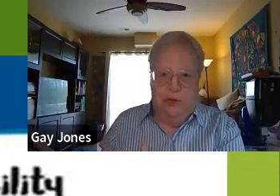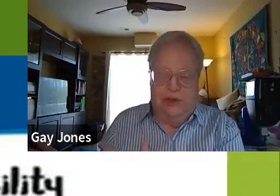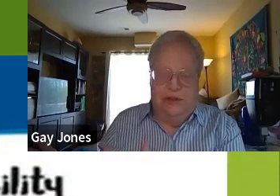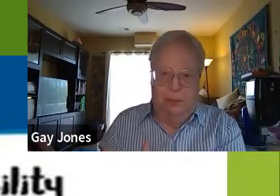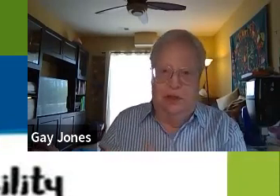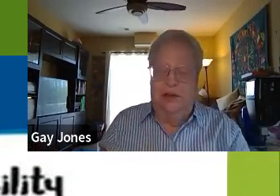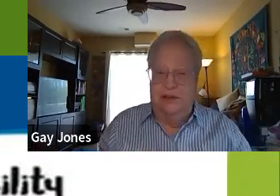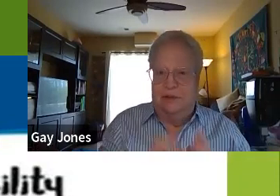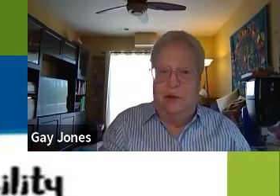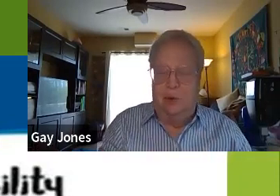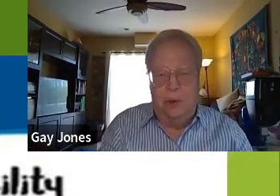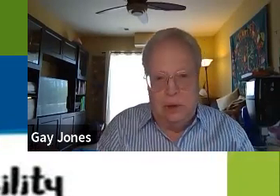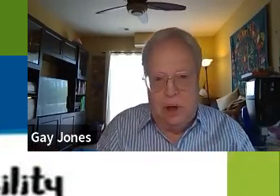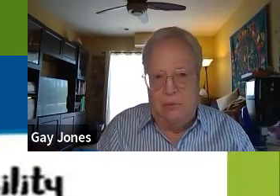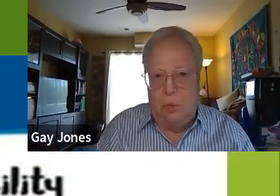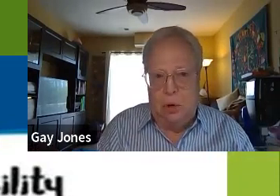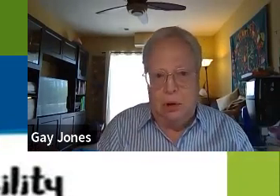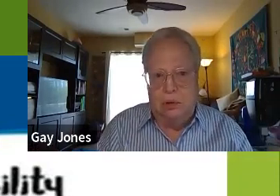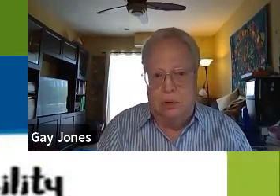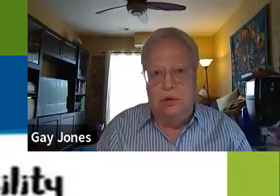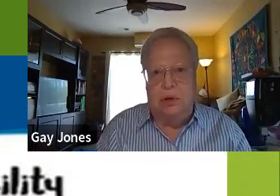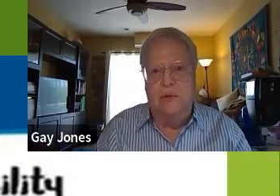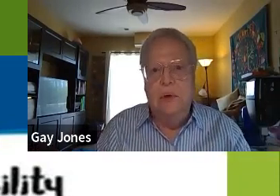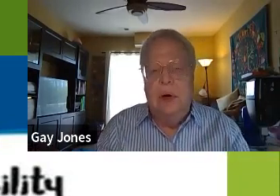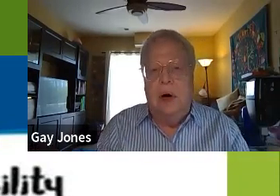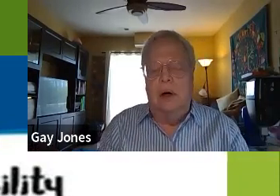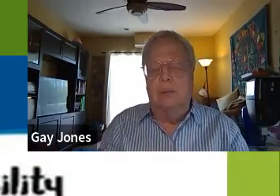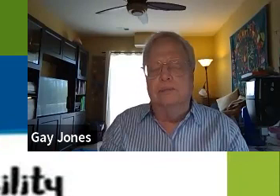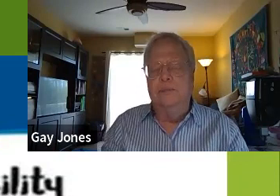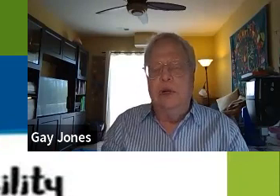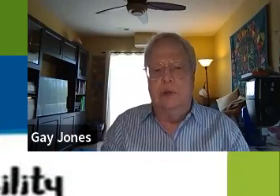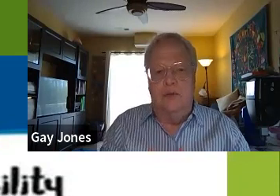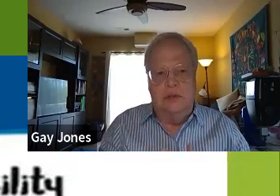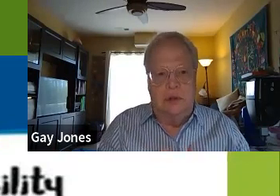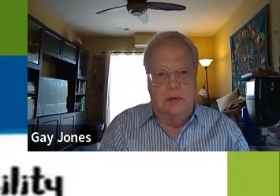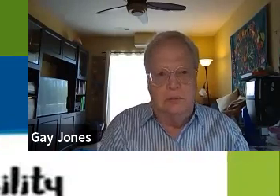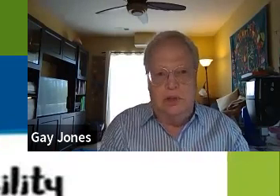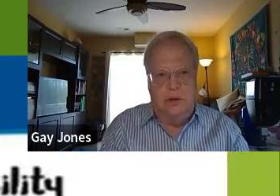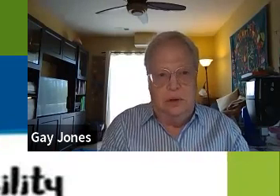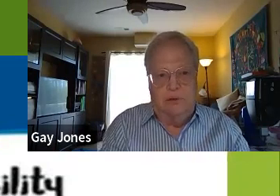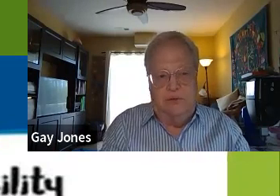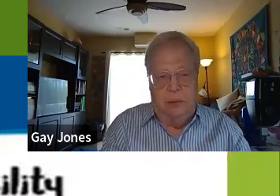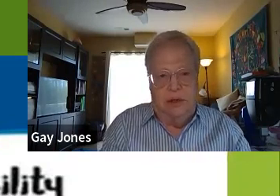to accessibility, so that we can have more inclusive services, particularly at FEMA.